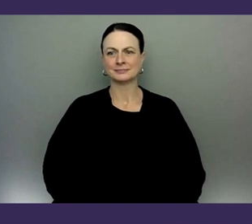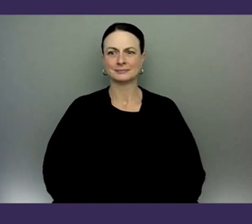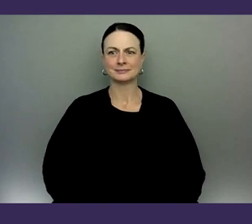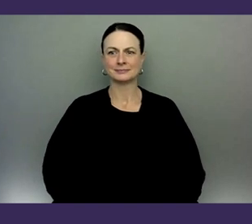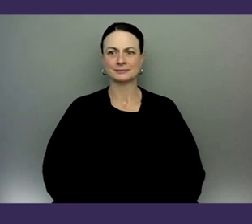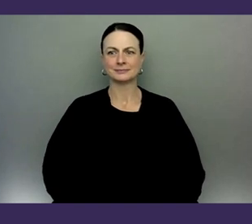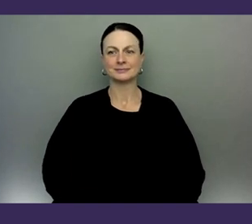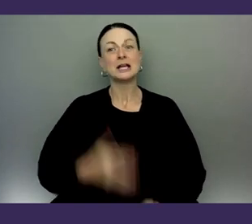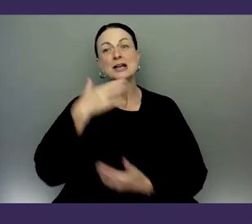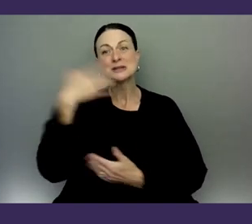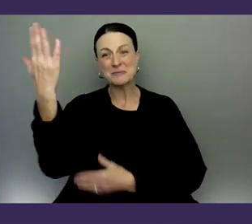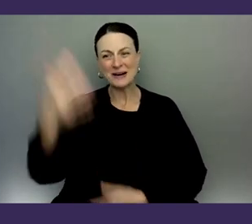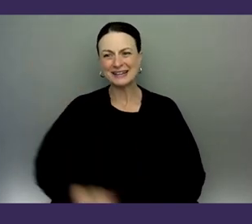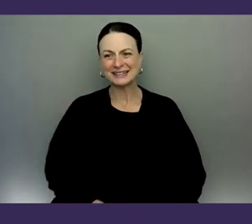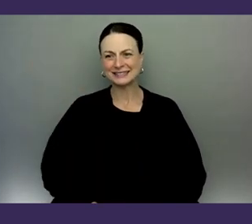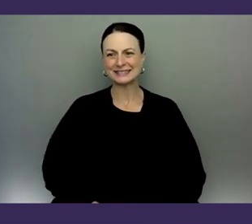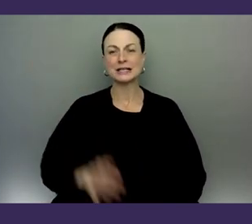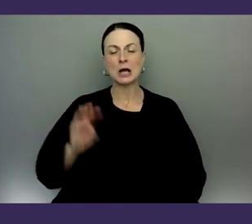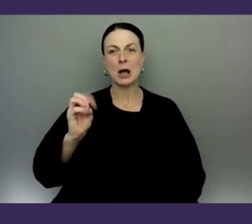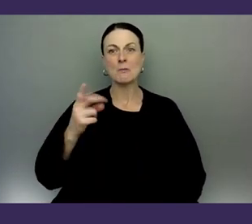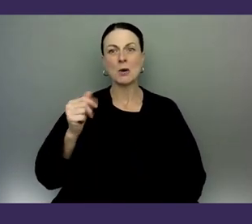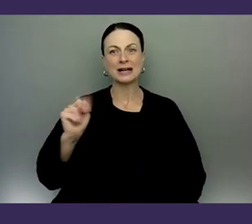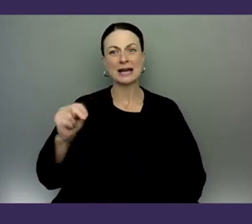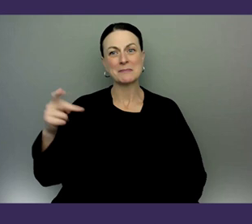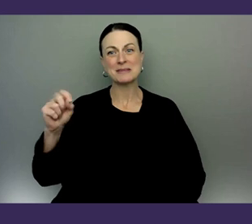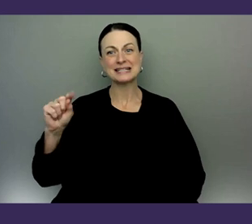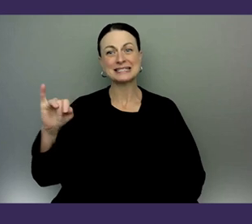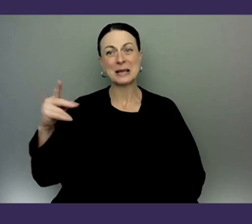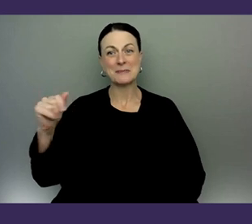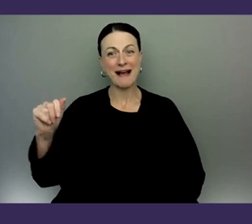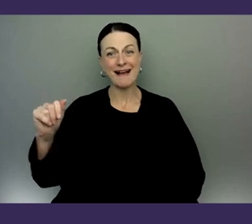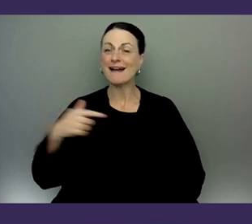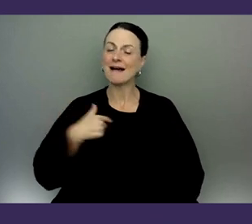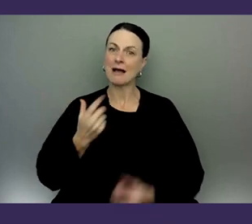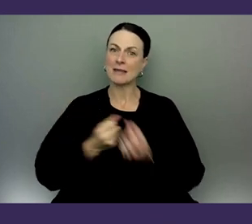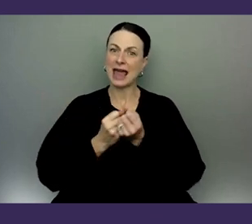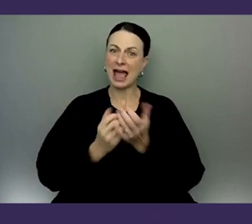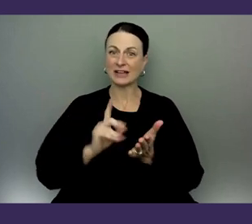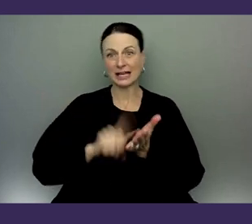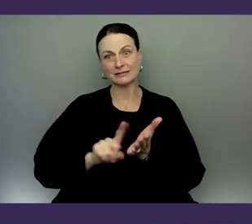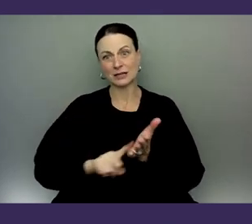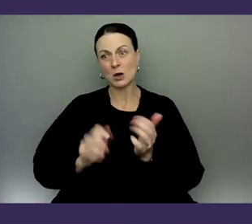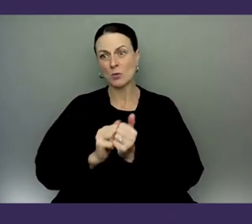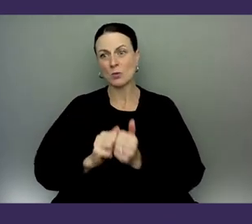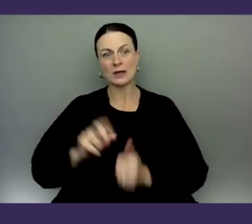Good morning, everyone. My name is Morgan Patipa. As Maddie mentioned, I'm an Advocate Investigator here with Disability Rights Florida